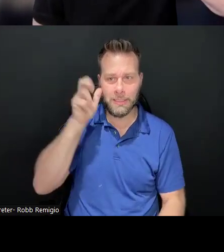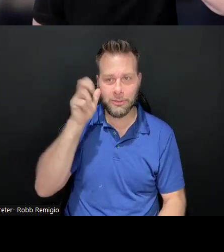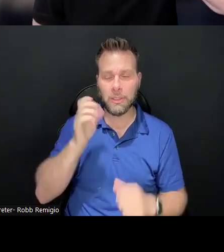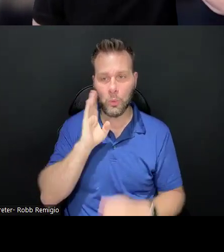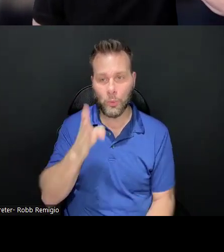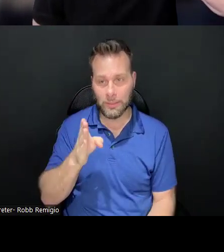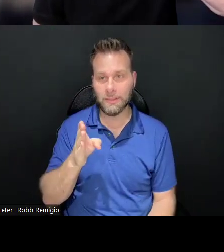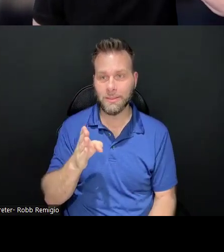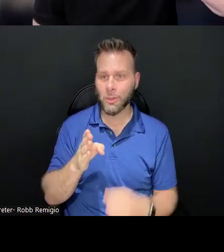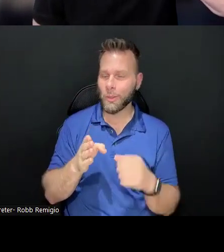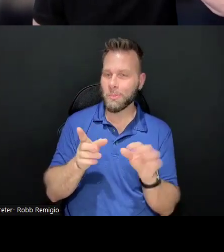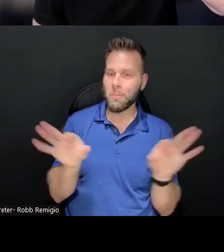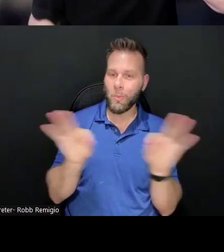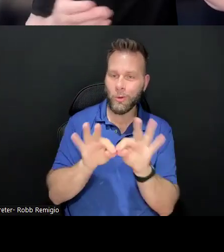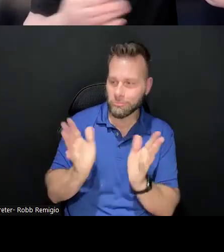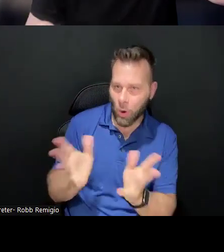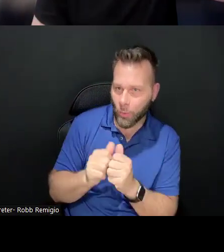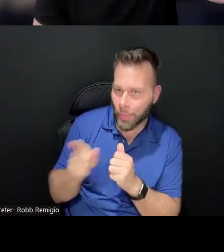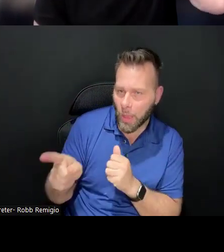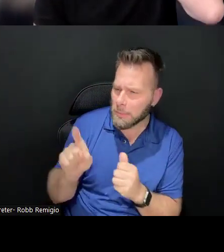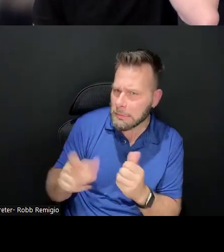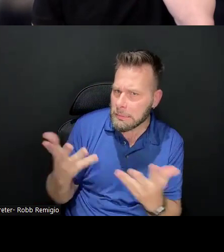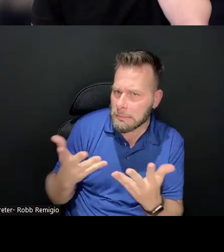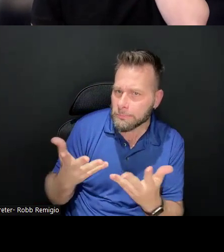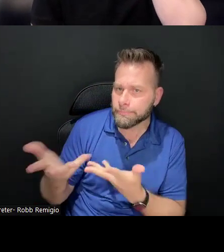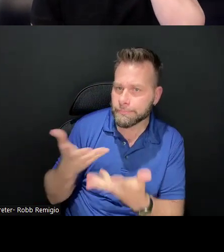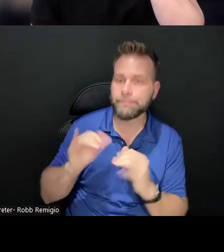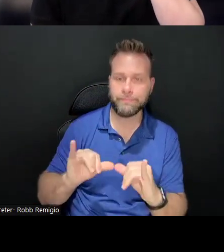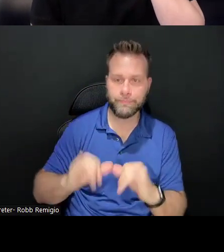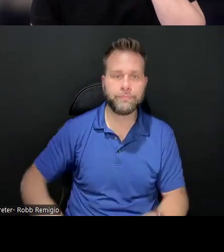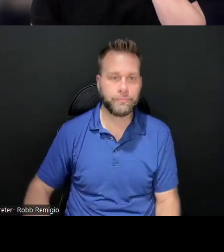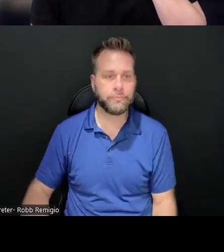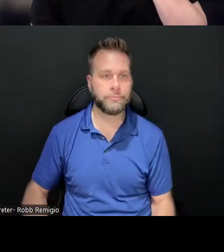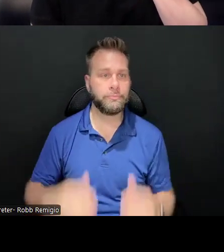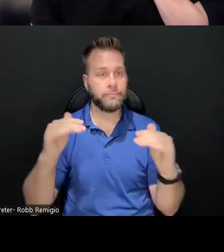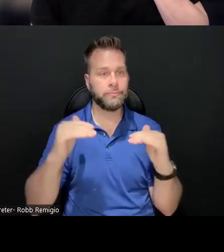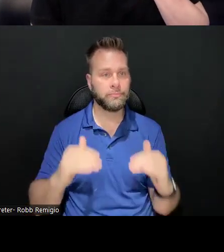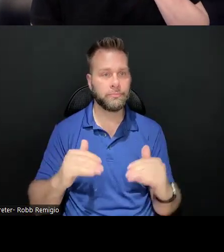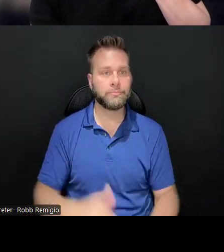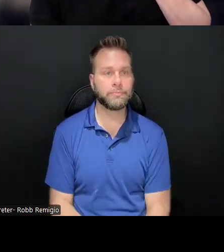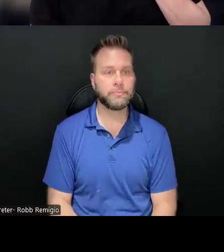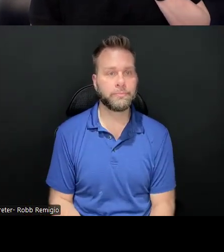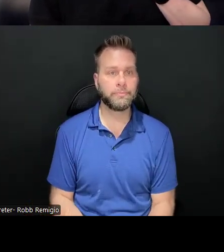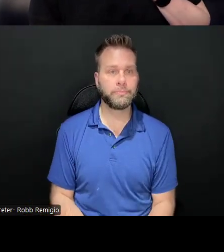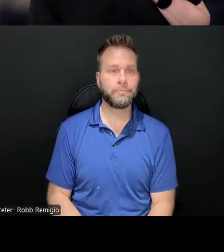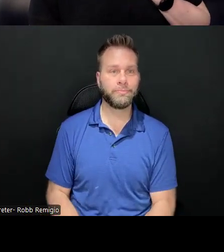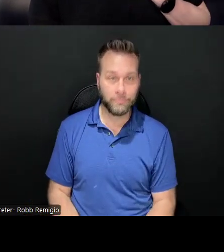it will get cranked up and damage their hearing. It all is up to talking to the individual and examining what